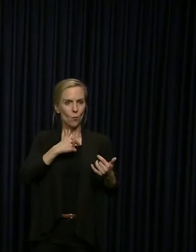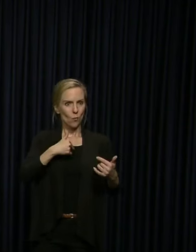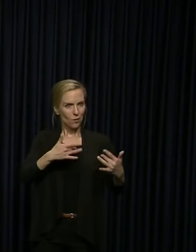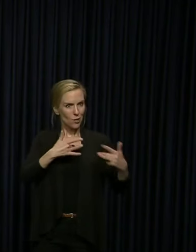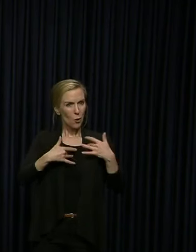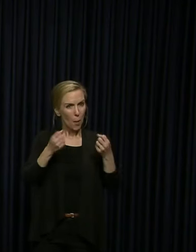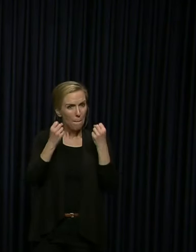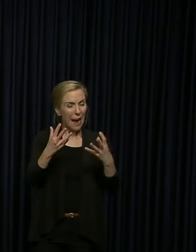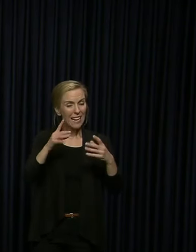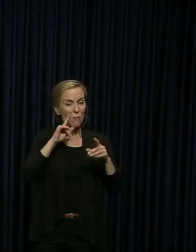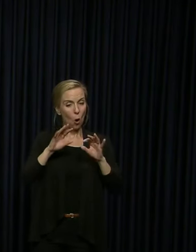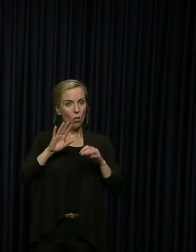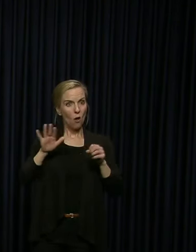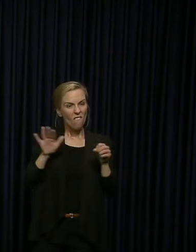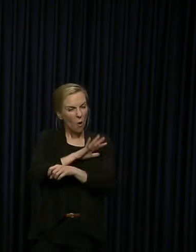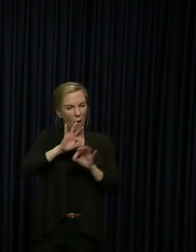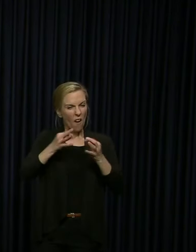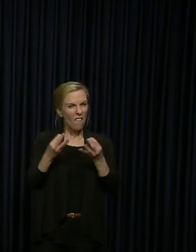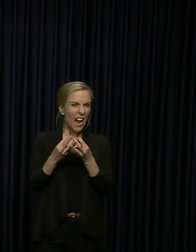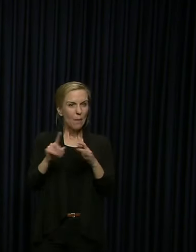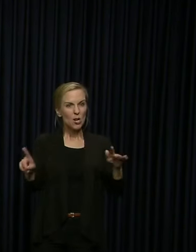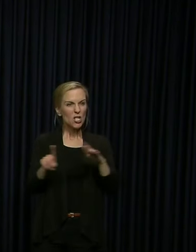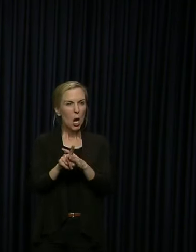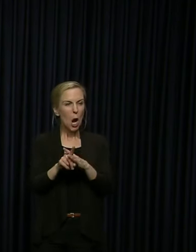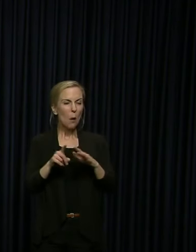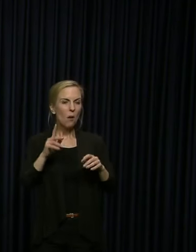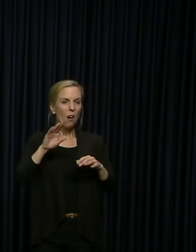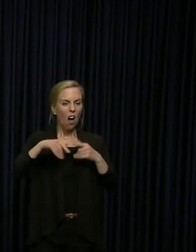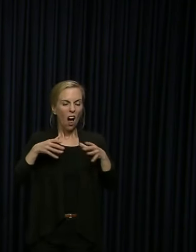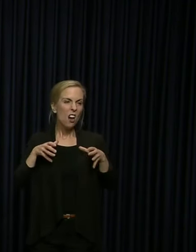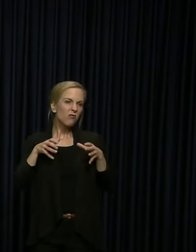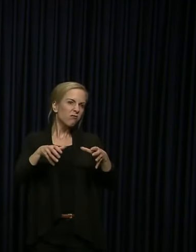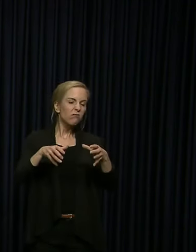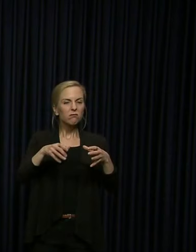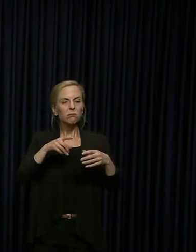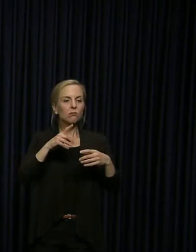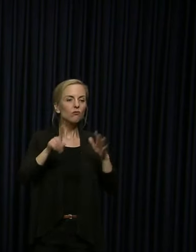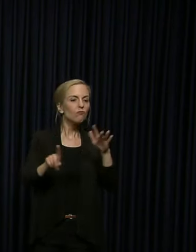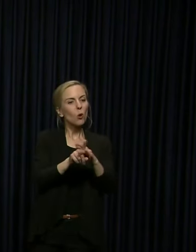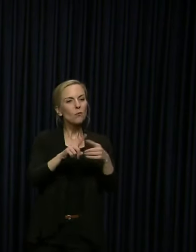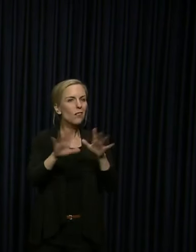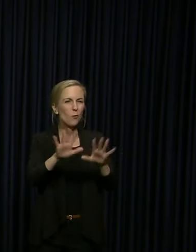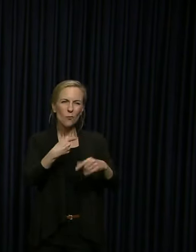WHERE WHEN IT HAPPENS WE'VE GOT TO BREATHE AND REALIZE THAT IF